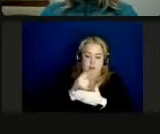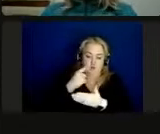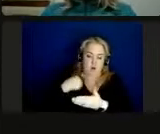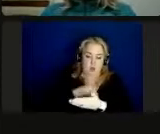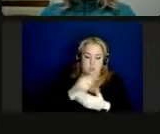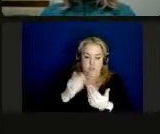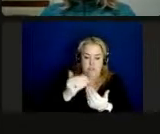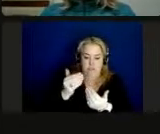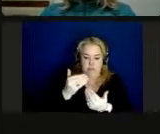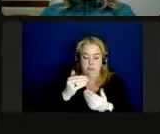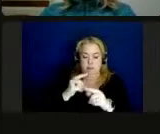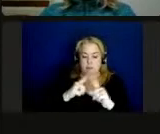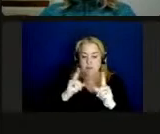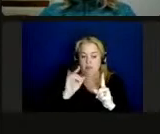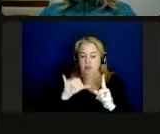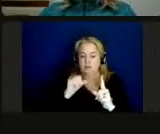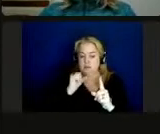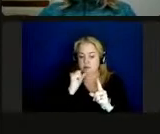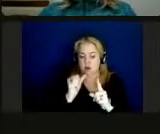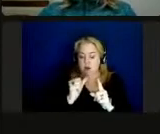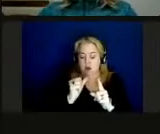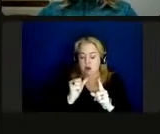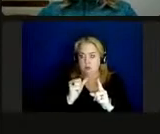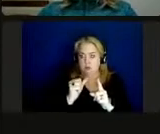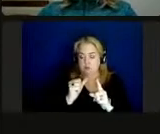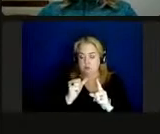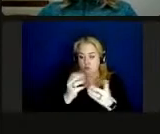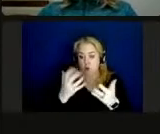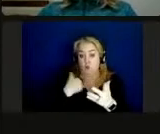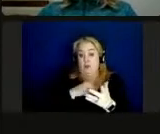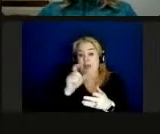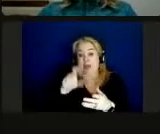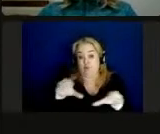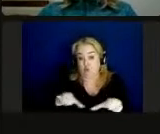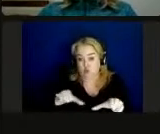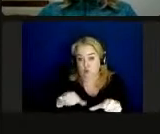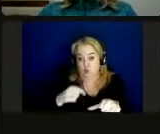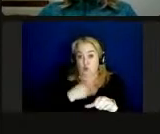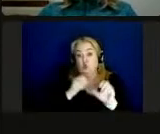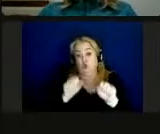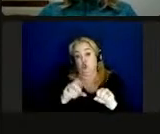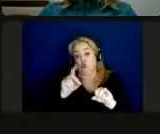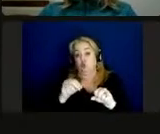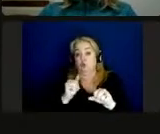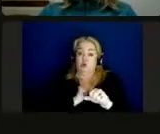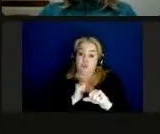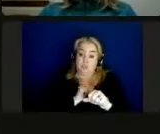WOULD ALIGN WITH THEIR INFRASTRUCTURE THEY'D BE ABLE